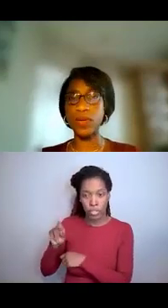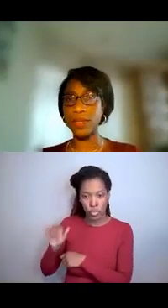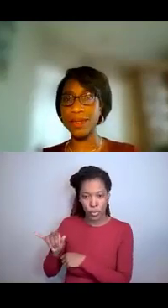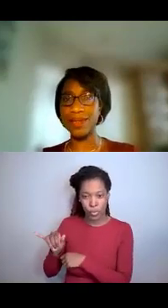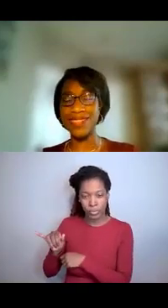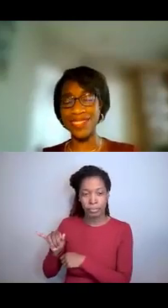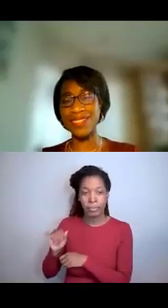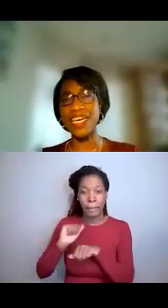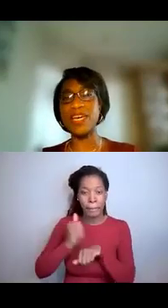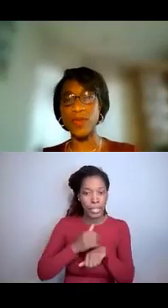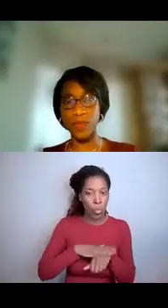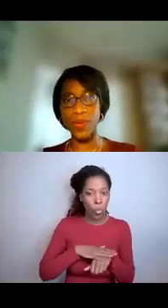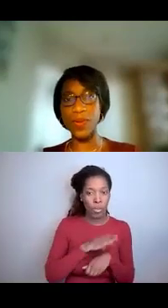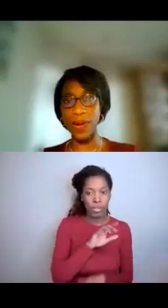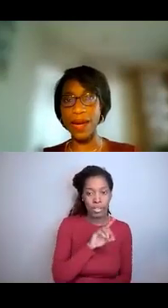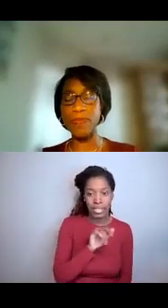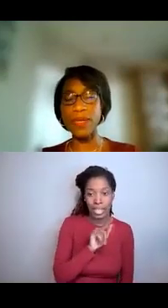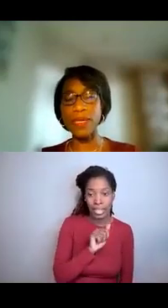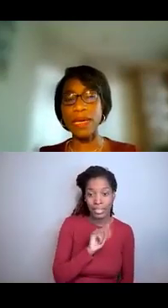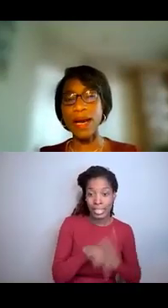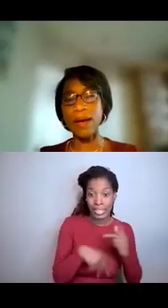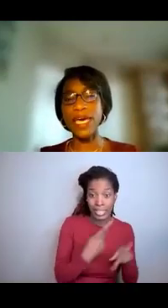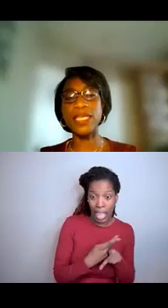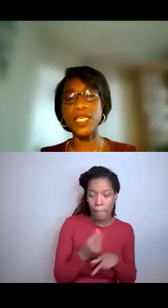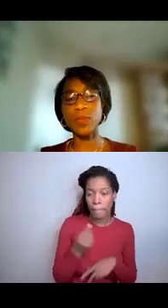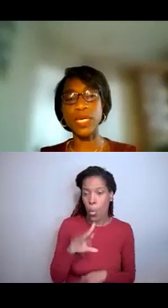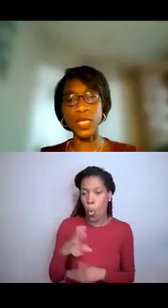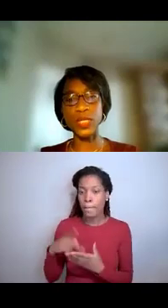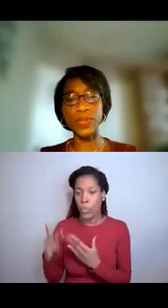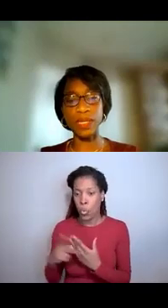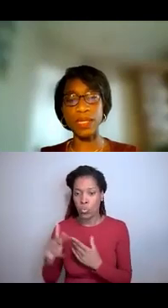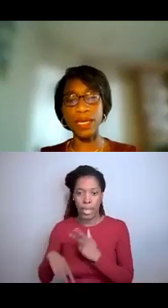or the type of program, and these will be included